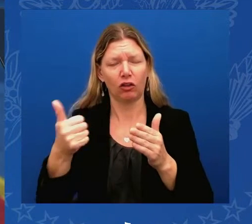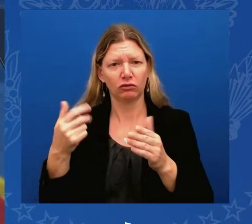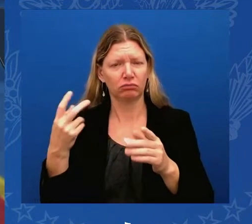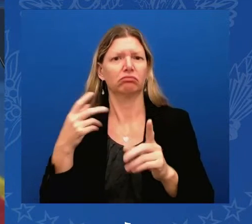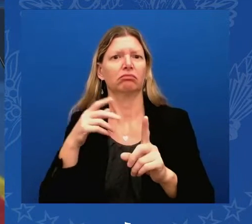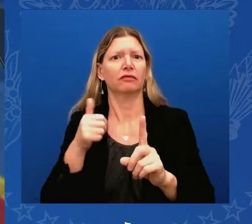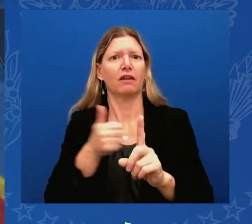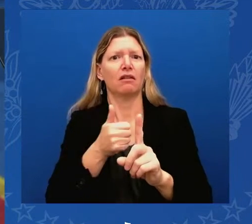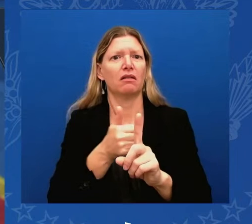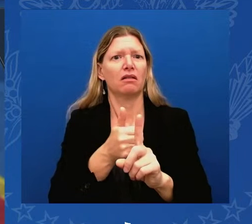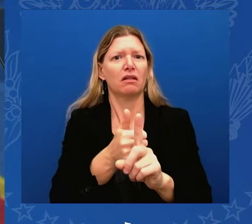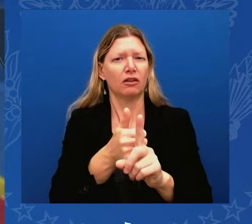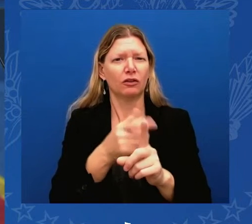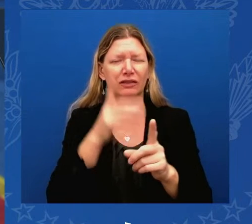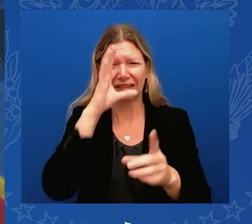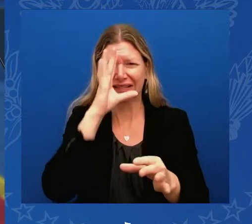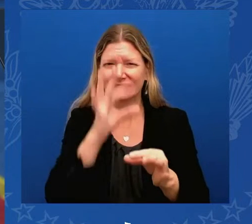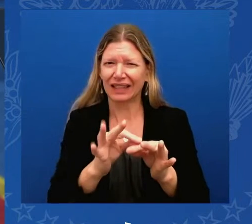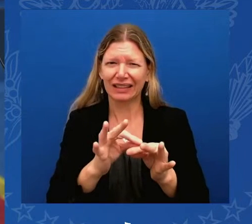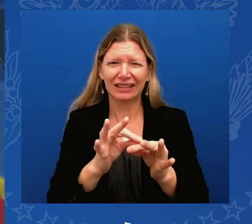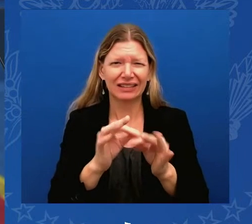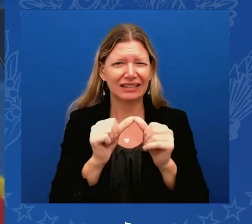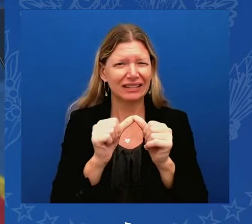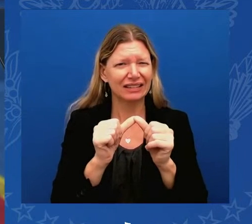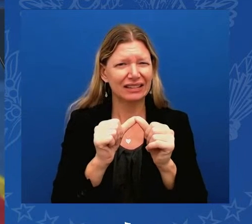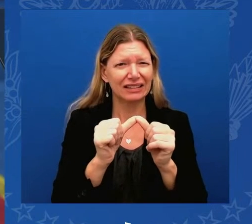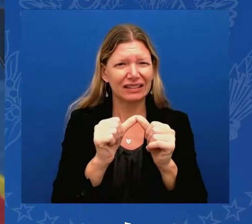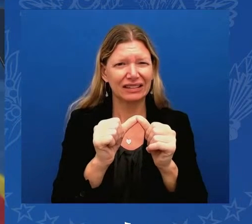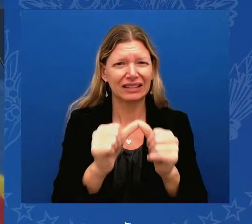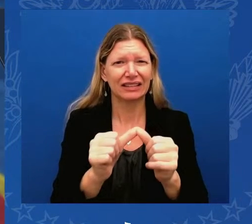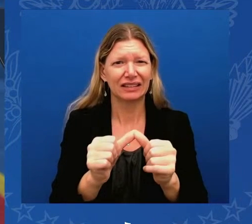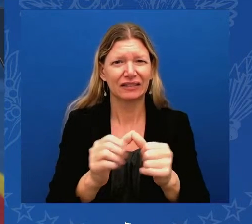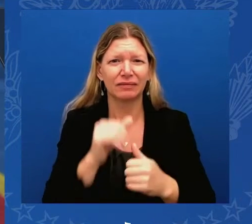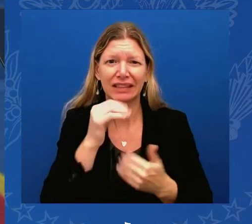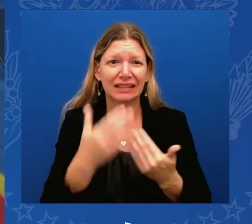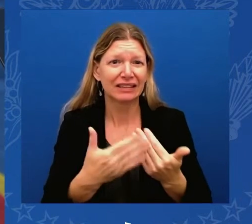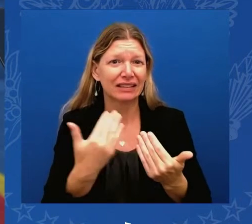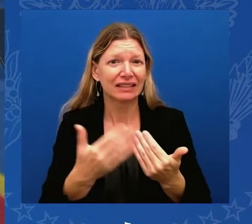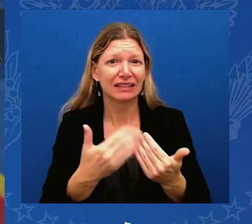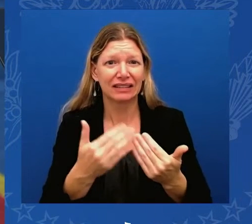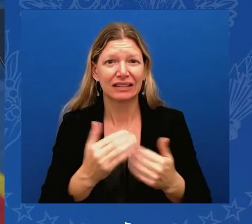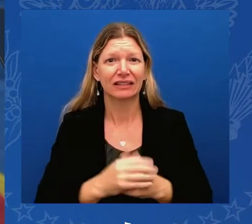I know four years ago, as some of your speakers have already mentioned, it felt like one of those Saturdays.